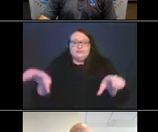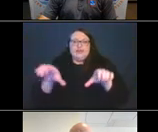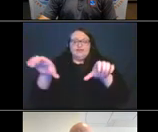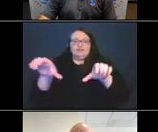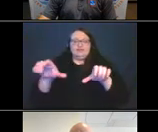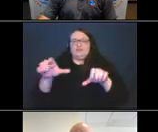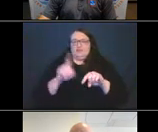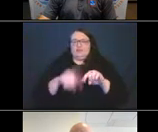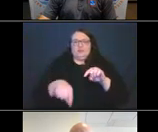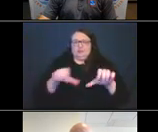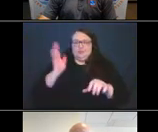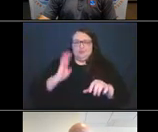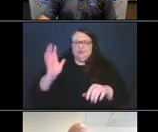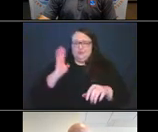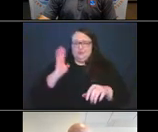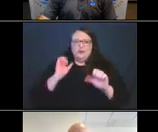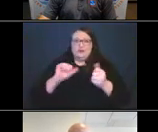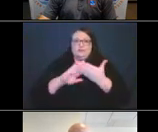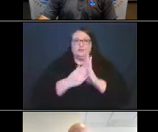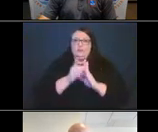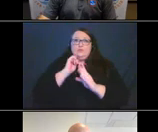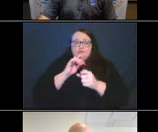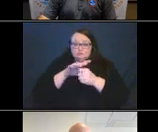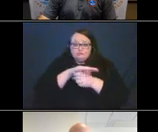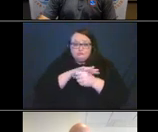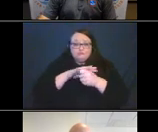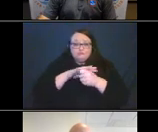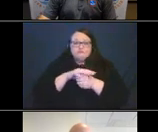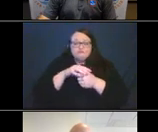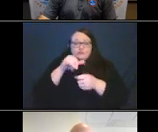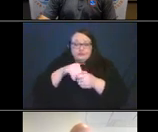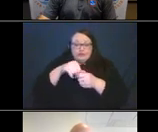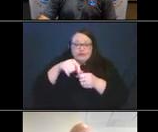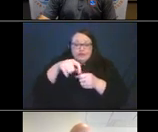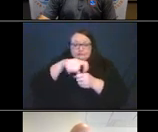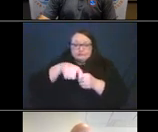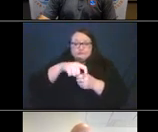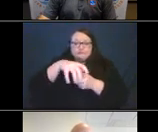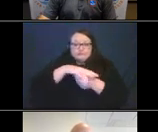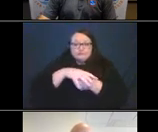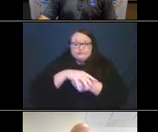a very local level. And I think that's incredibly empowering. And I clearly see,